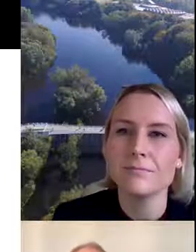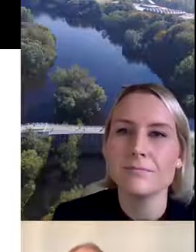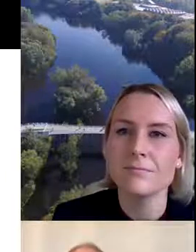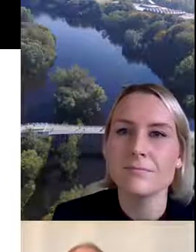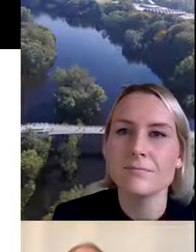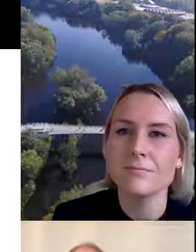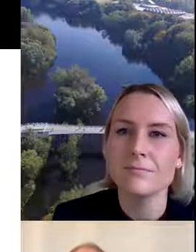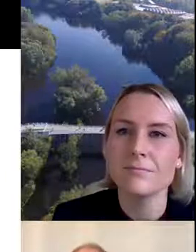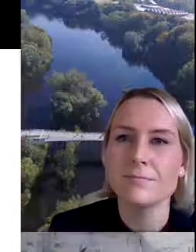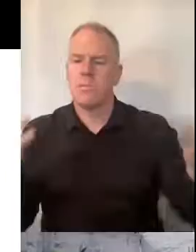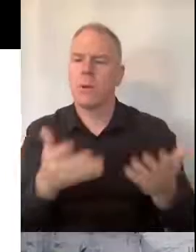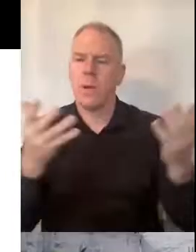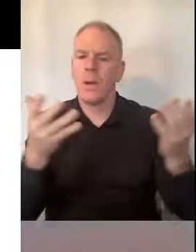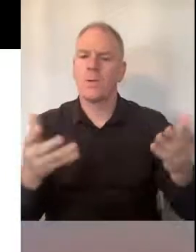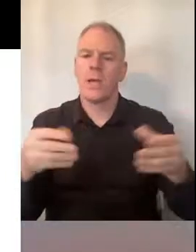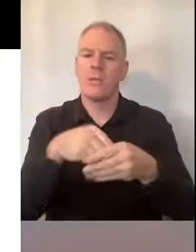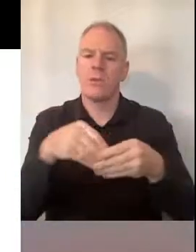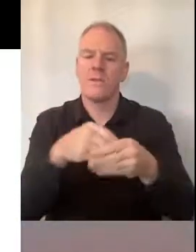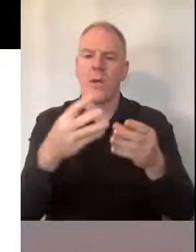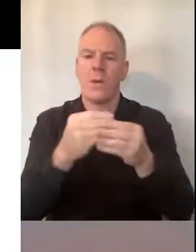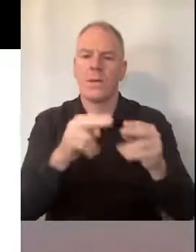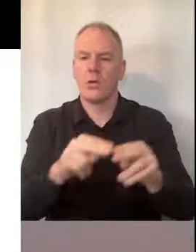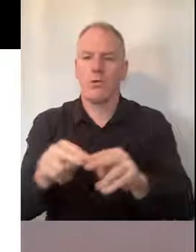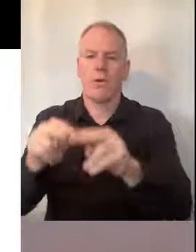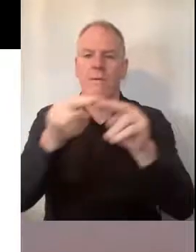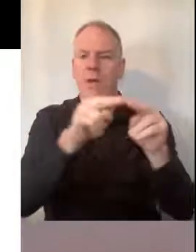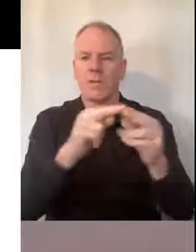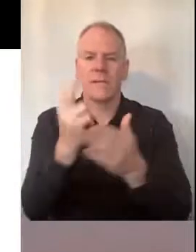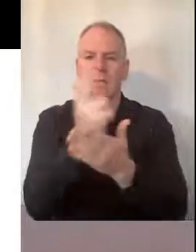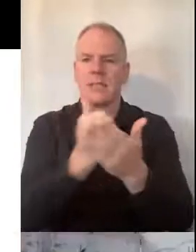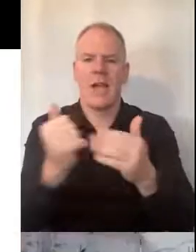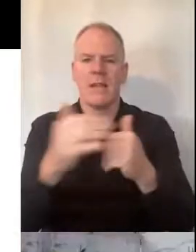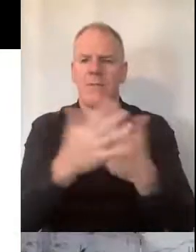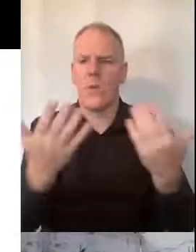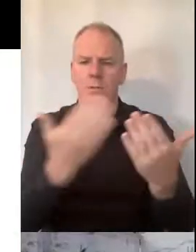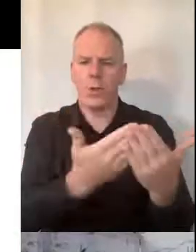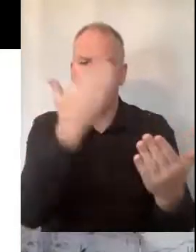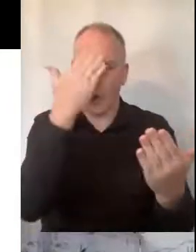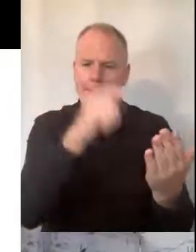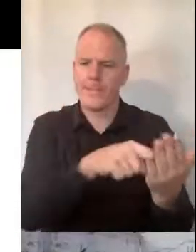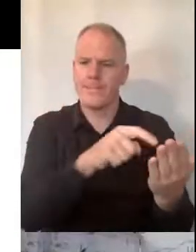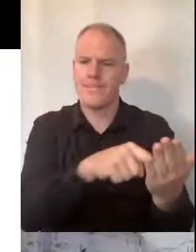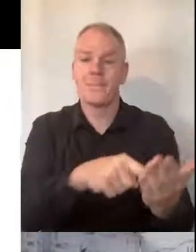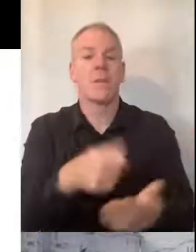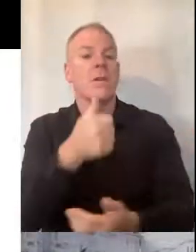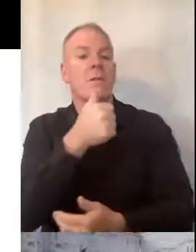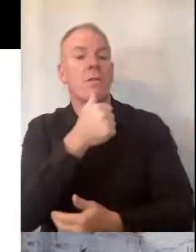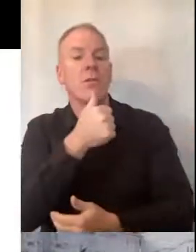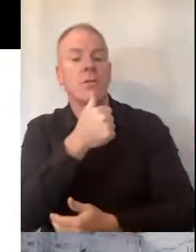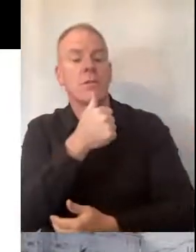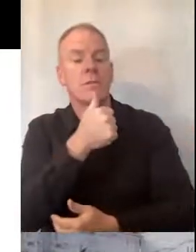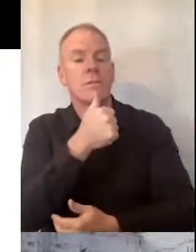inclusivity through universal design. For learning, I suppose. First, what I want to do is I want